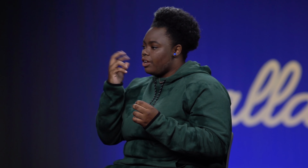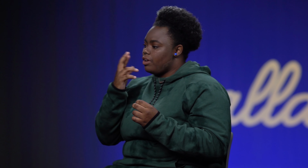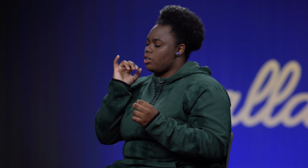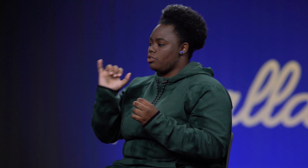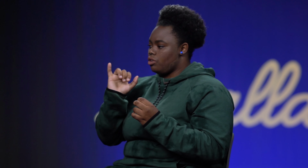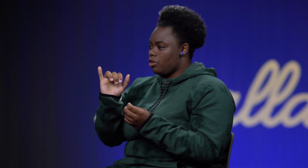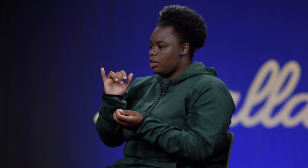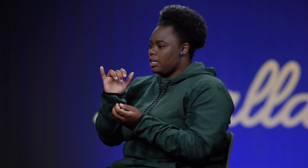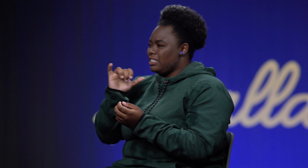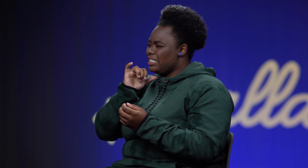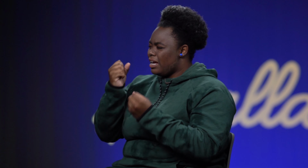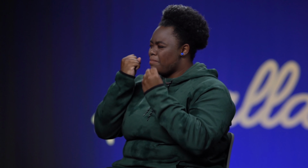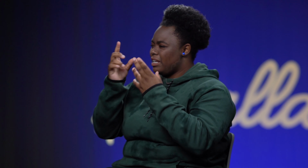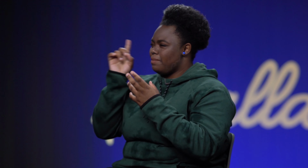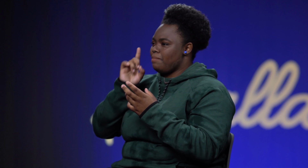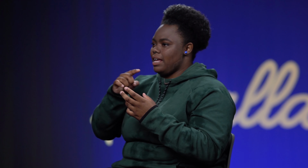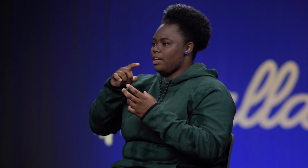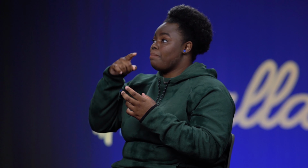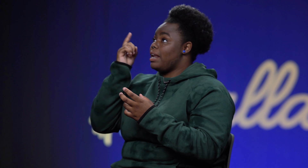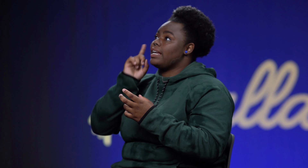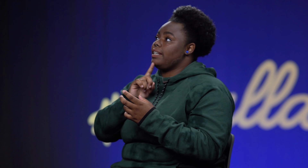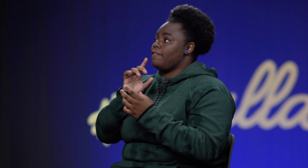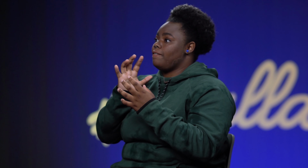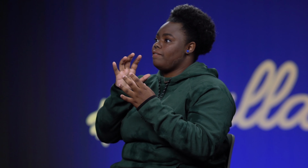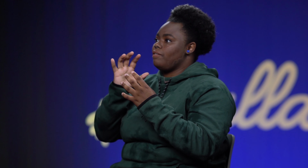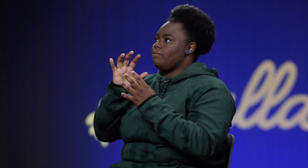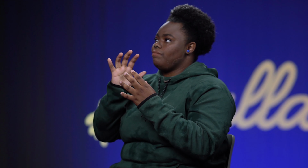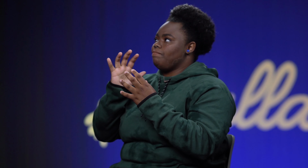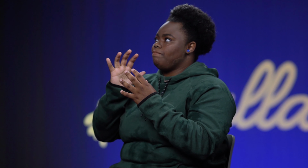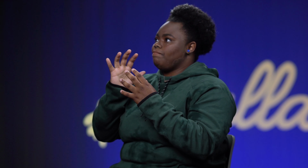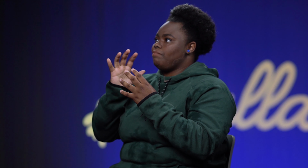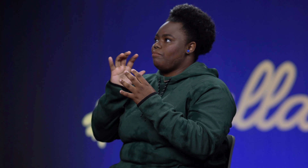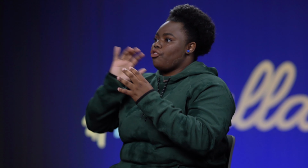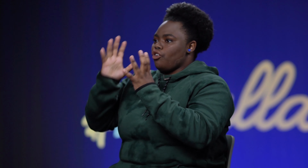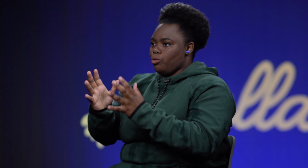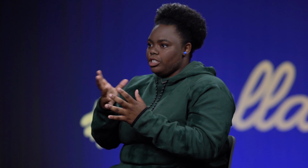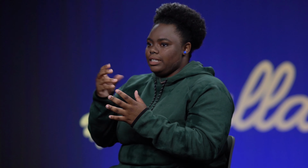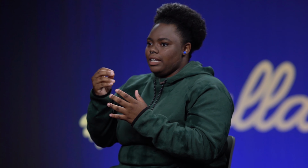With Gallaudet, there's not many black deaf throwers